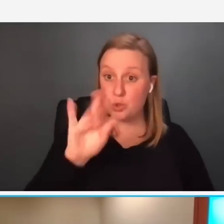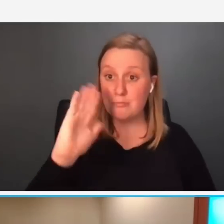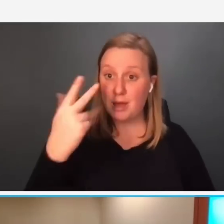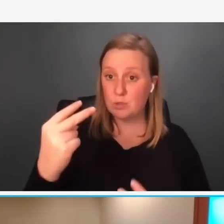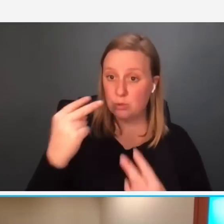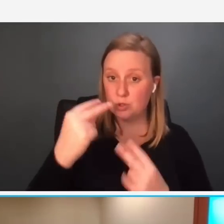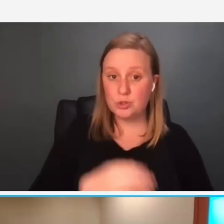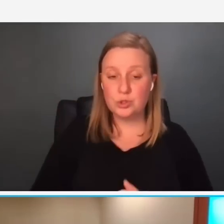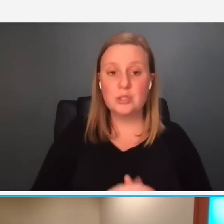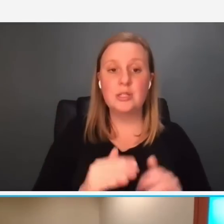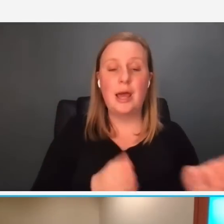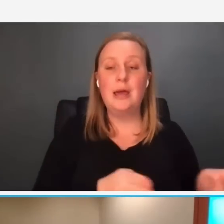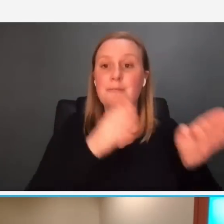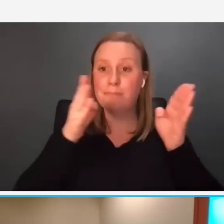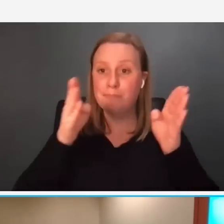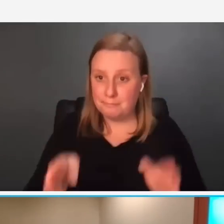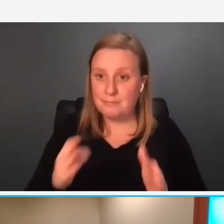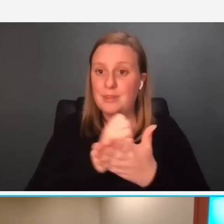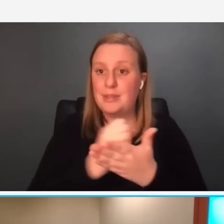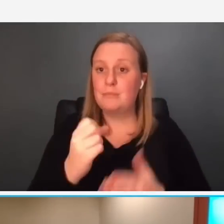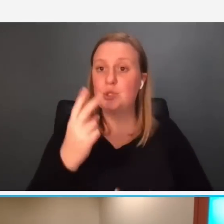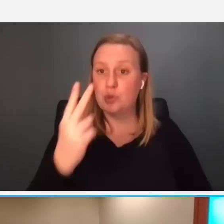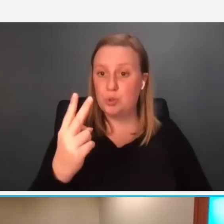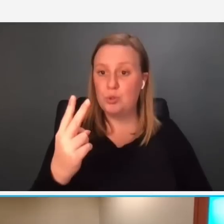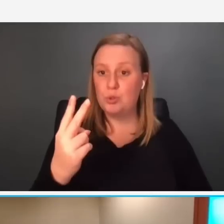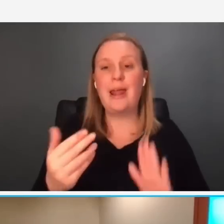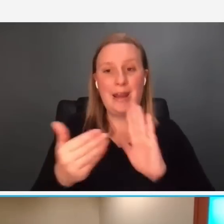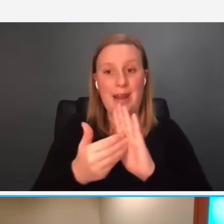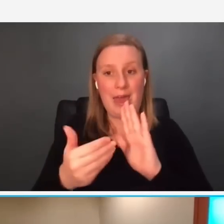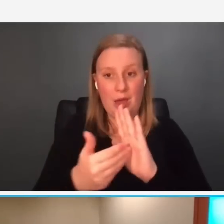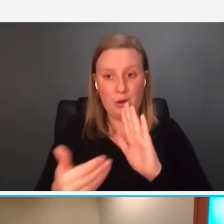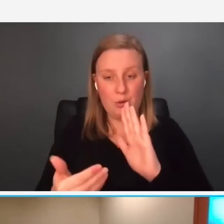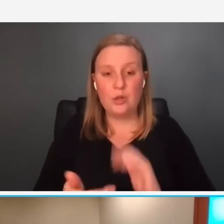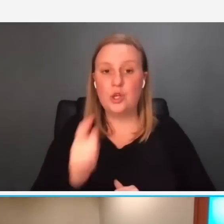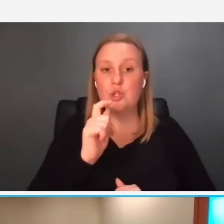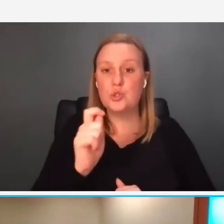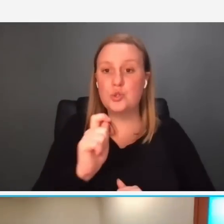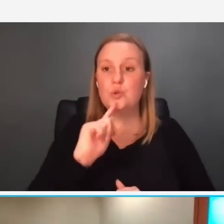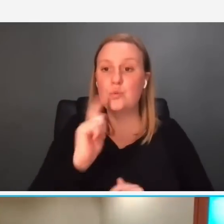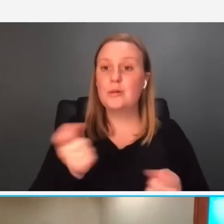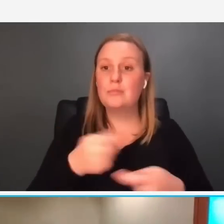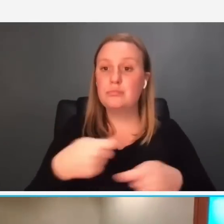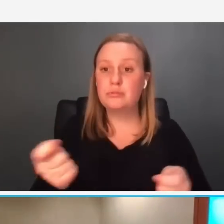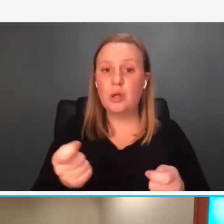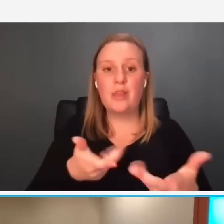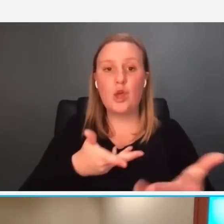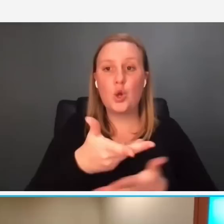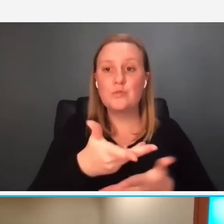So we soon will release consultation paper number one and I was very pleased that the Minister approved this approach this week.